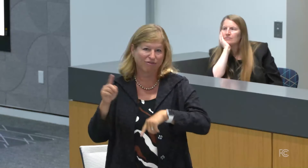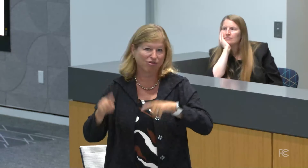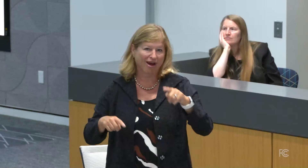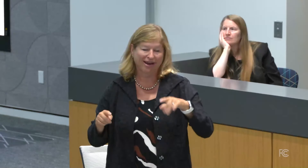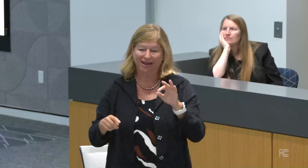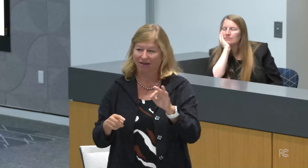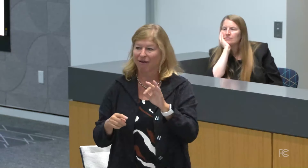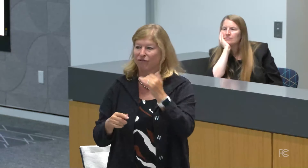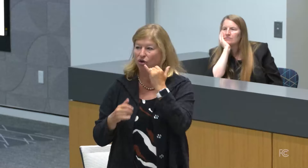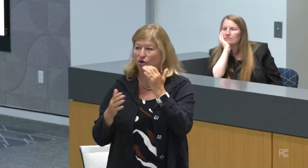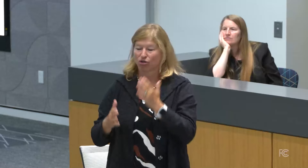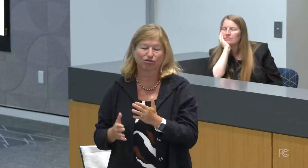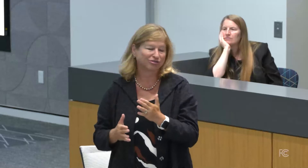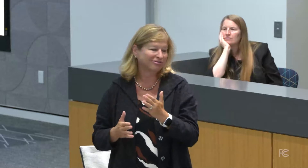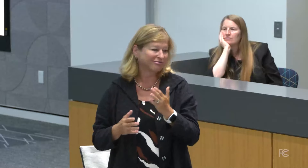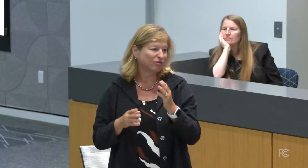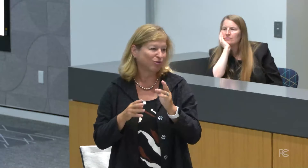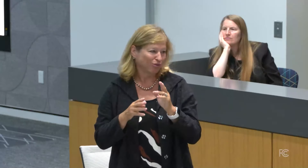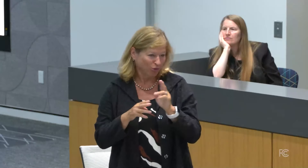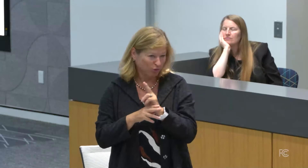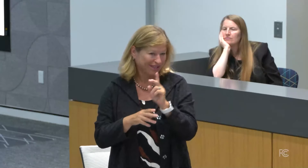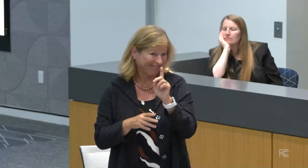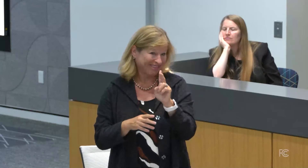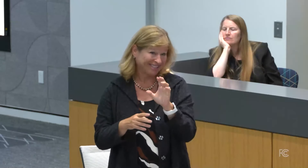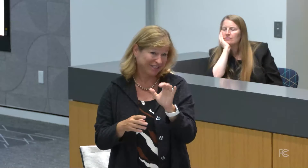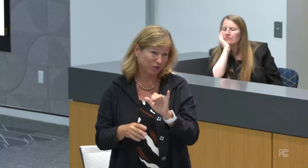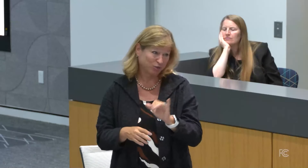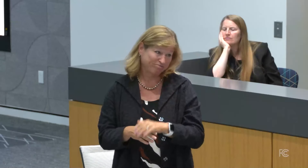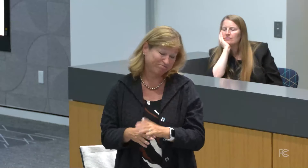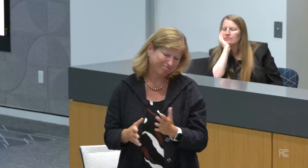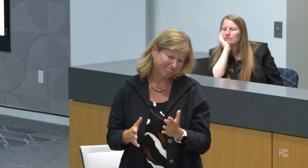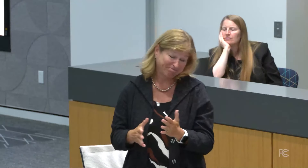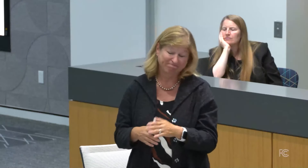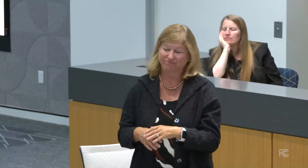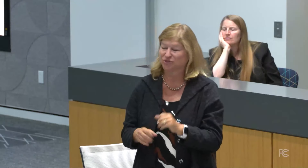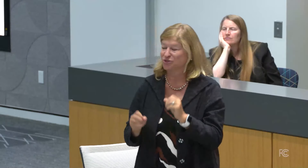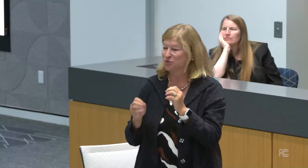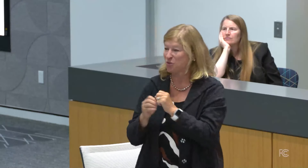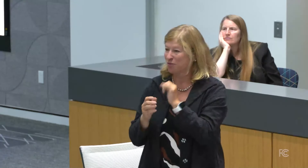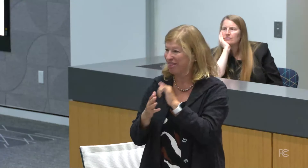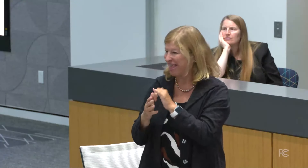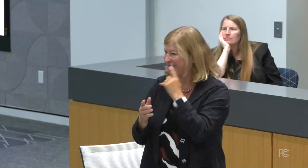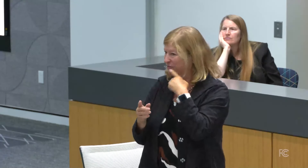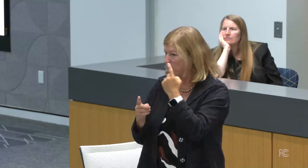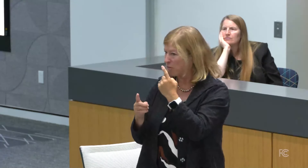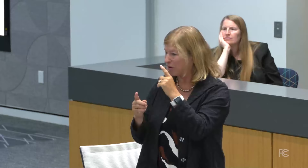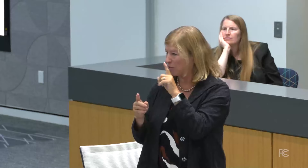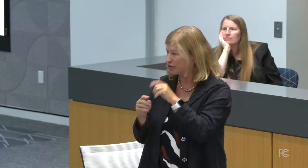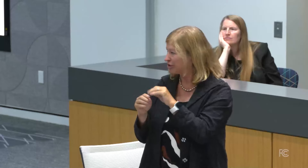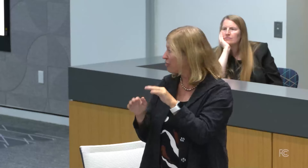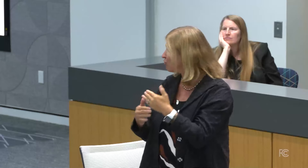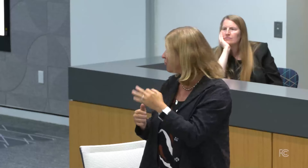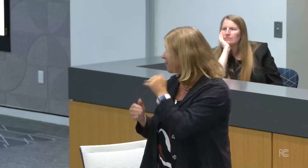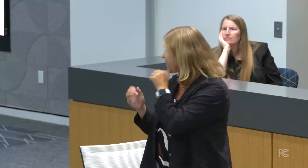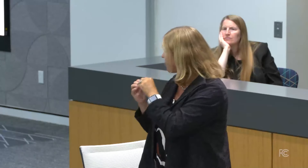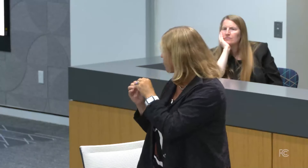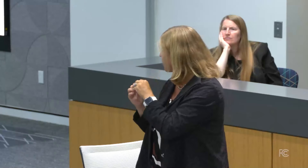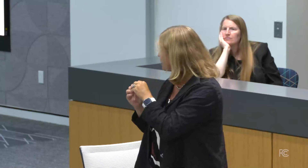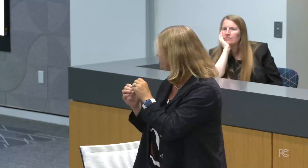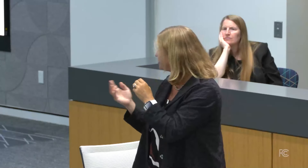PERHAPS IF THEY HAVE AN SSP, A CDI, HAVING SOMEONE IN THEIR HOME TO PROVIDE THAT SERVICE, WE WILL WORK OUT THOSE DETAILS IN ADVANCE. AND THAT IS SOMETHING